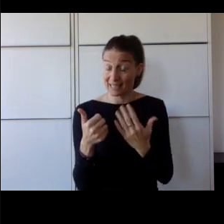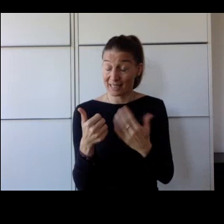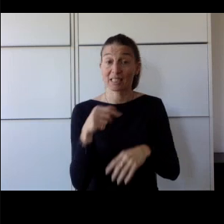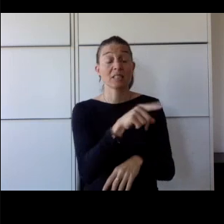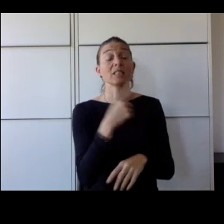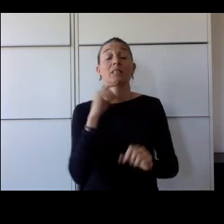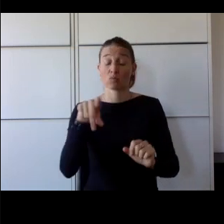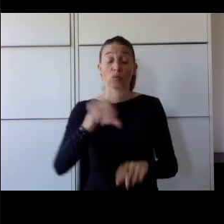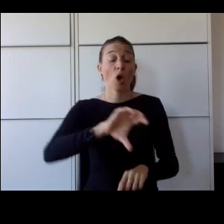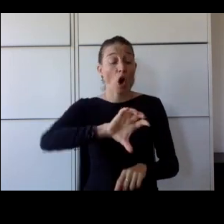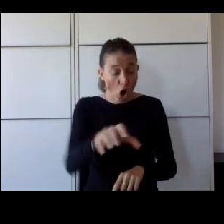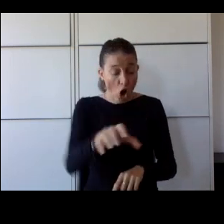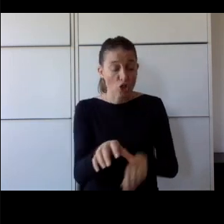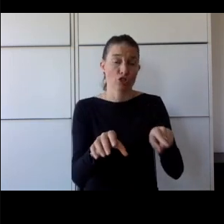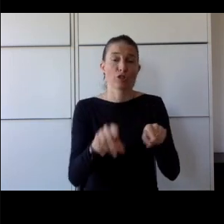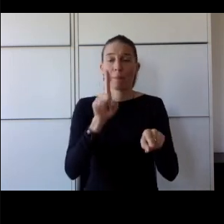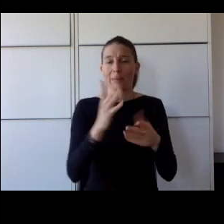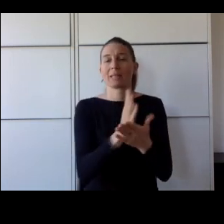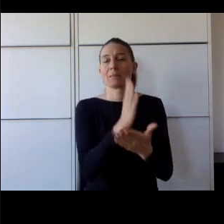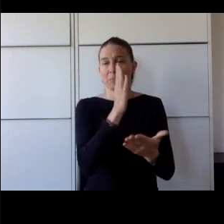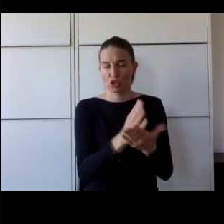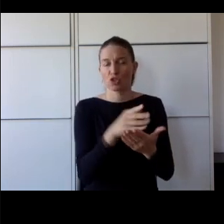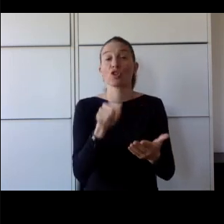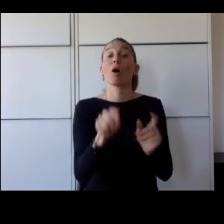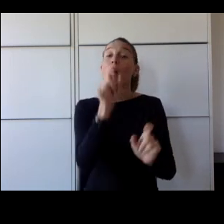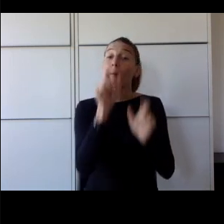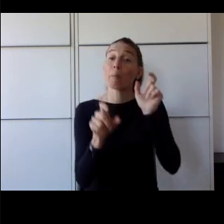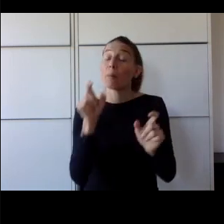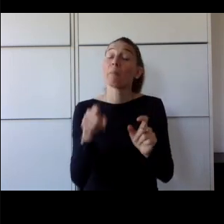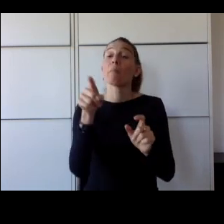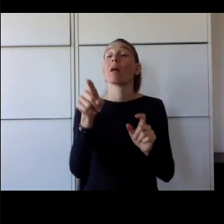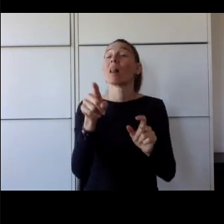that also persons who are located in peripheral regions of Europe